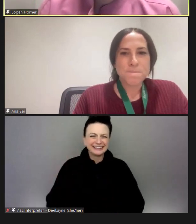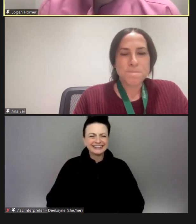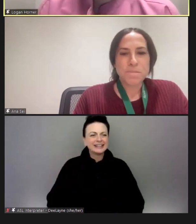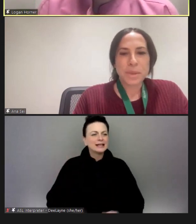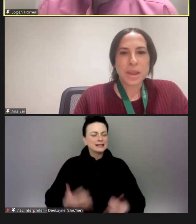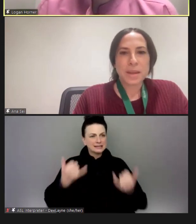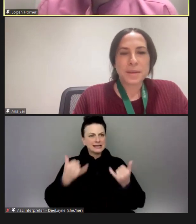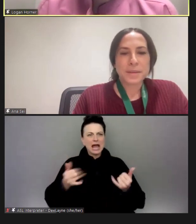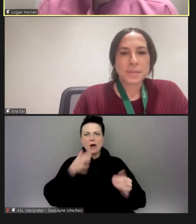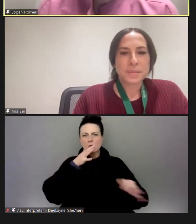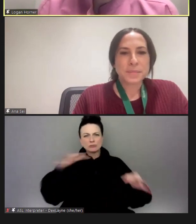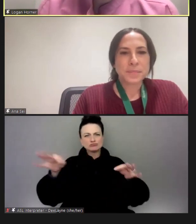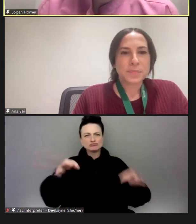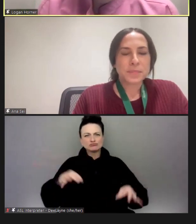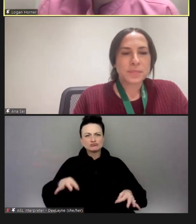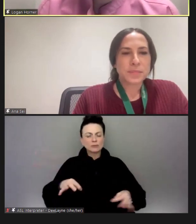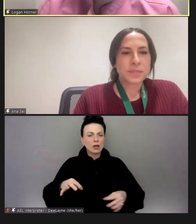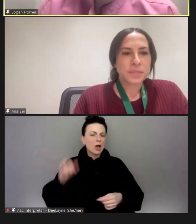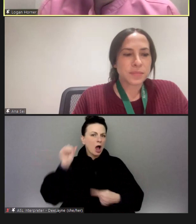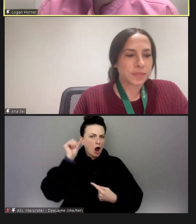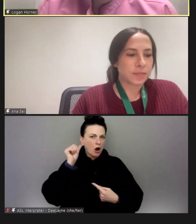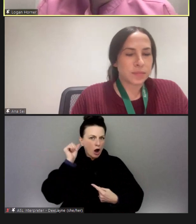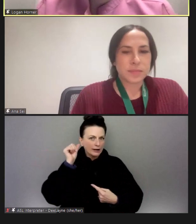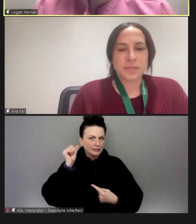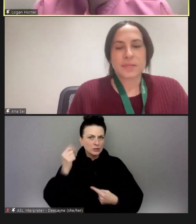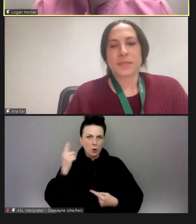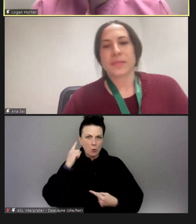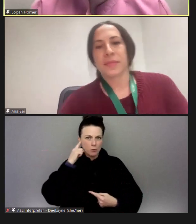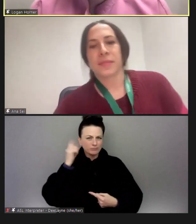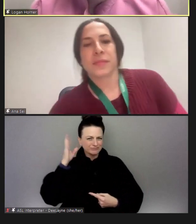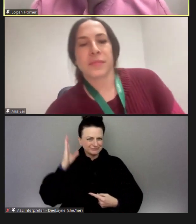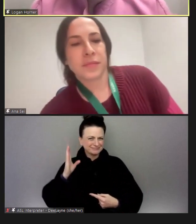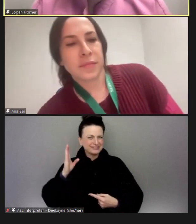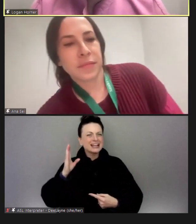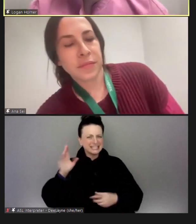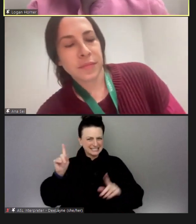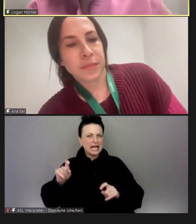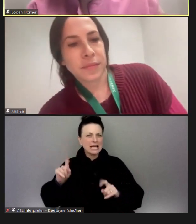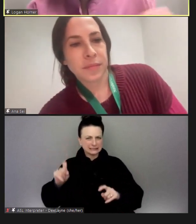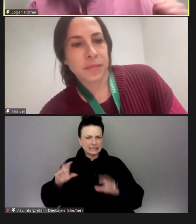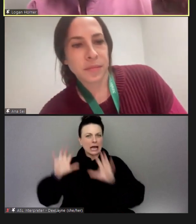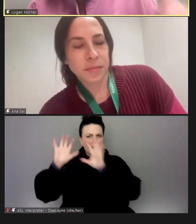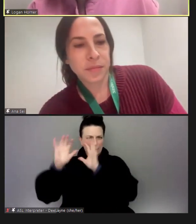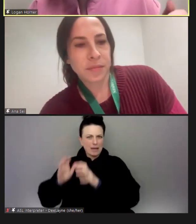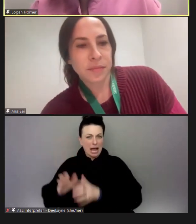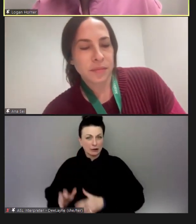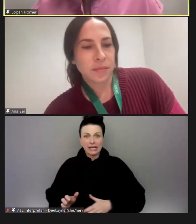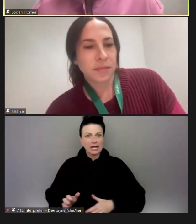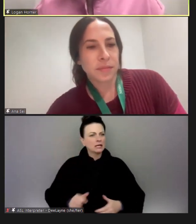our Audiology unilateral testing battery